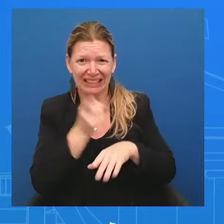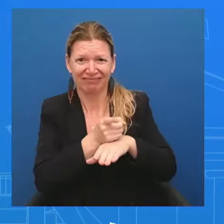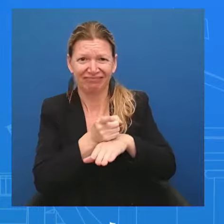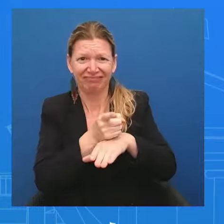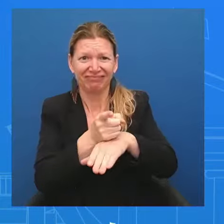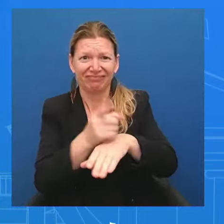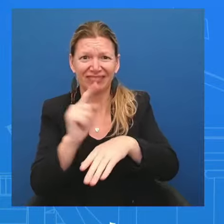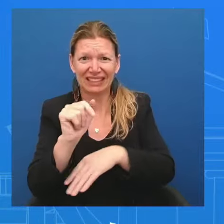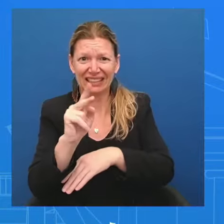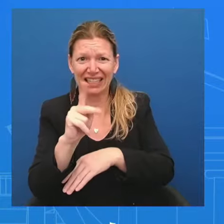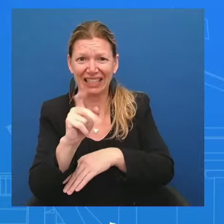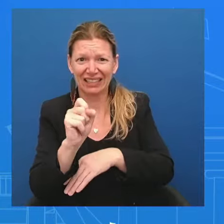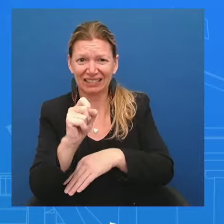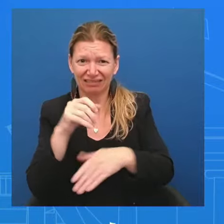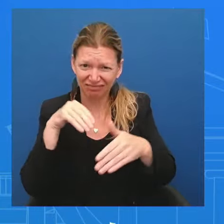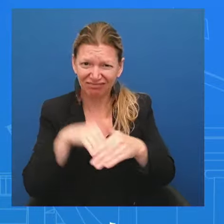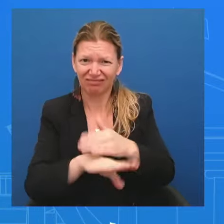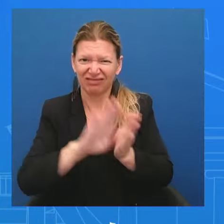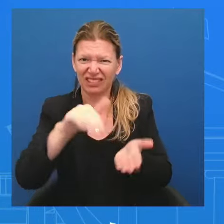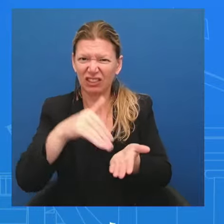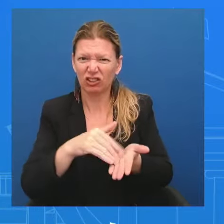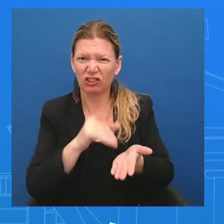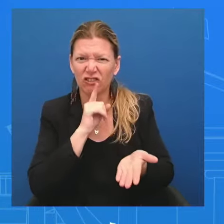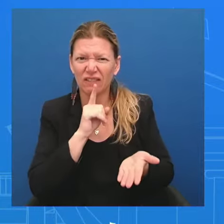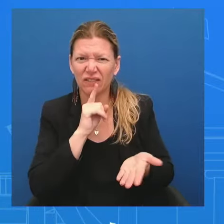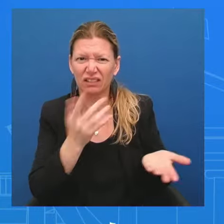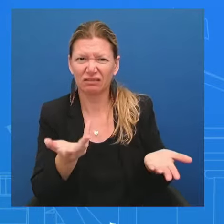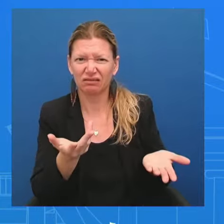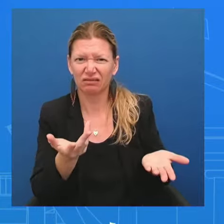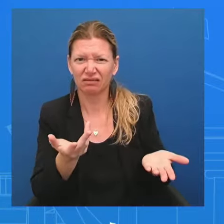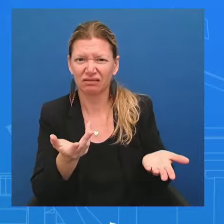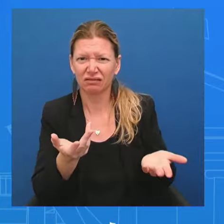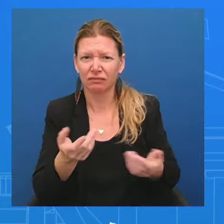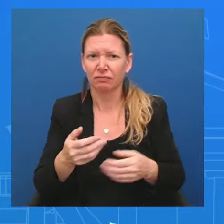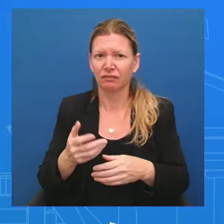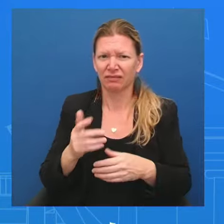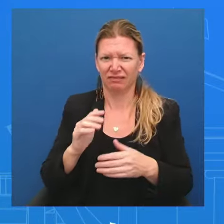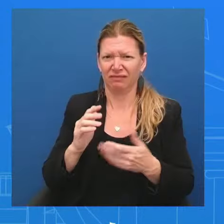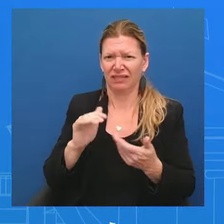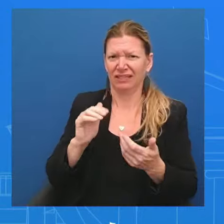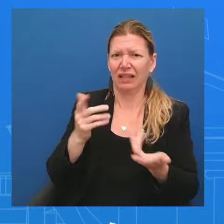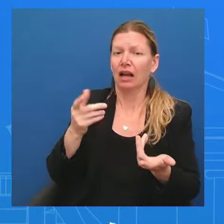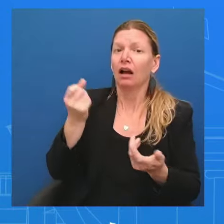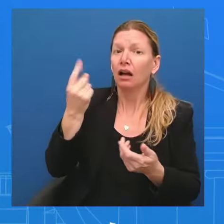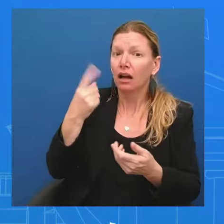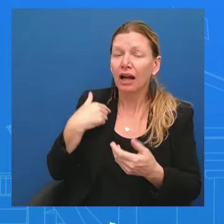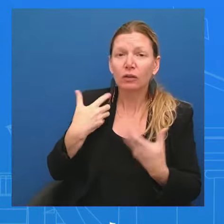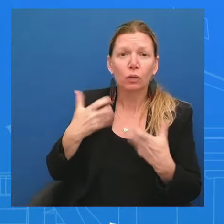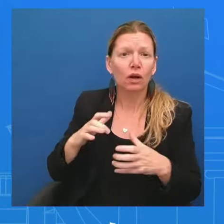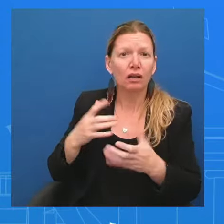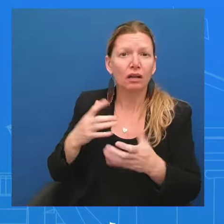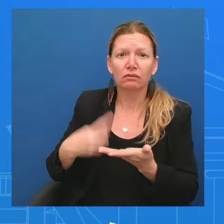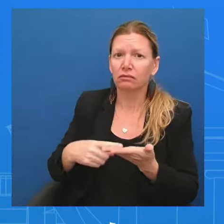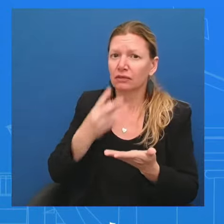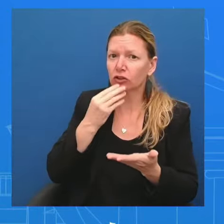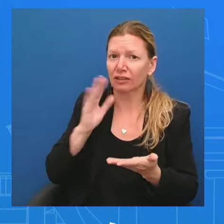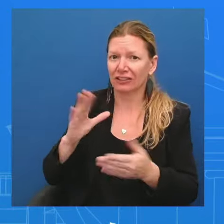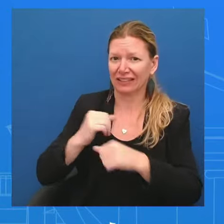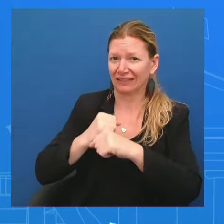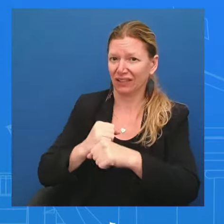about Israeli Defense Force operations, but my understanding is, and I believe the Israelis have spoken to this, that they are moving along something